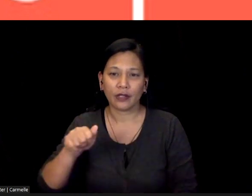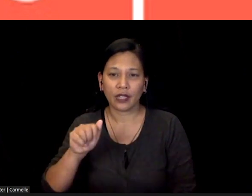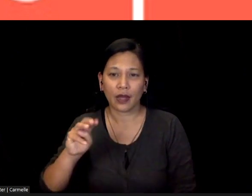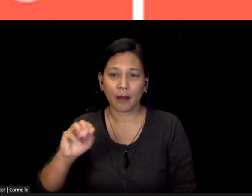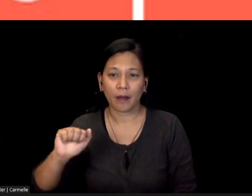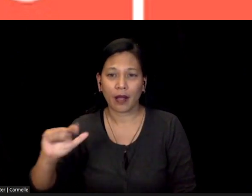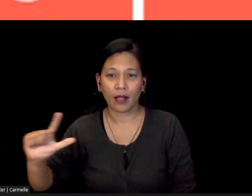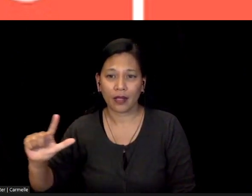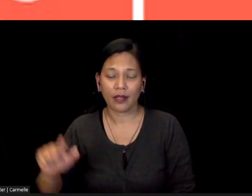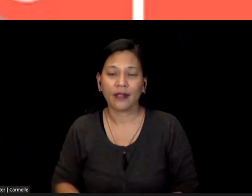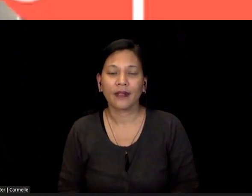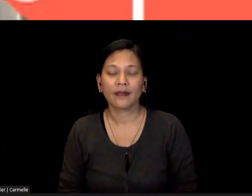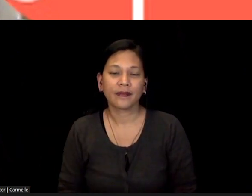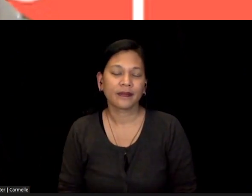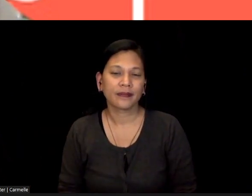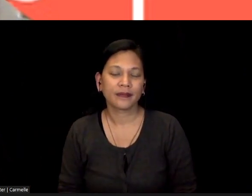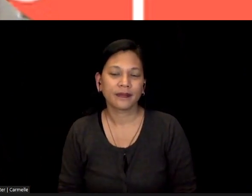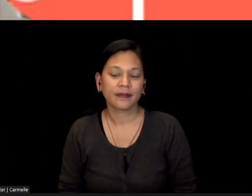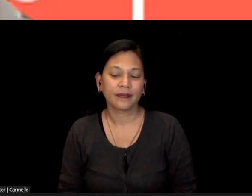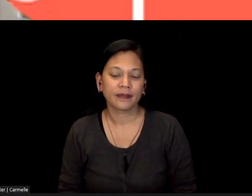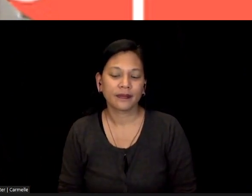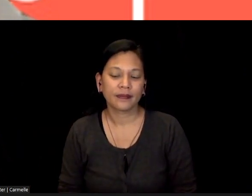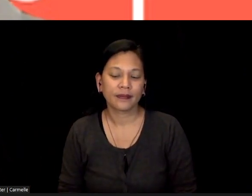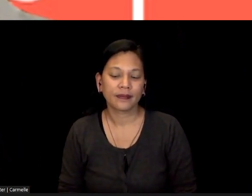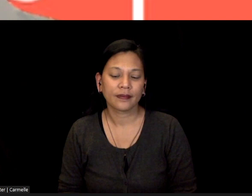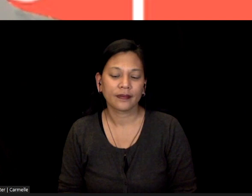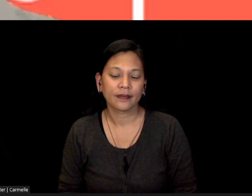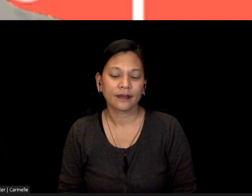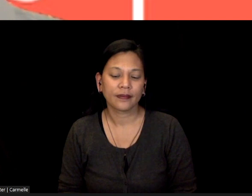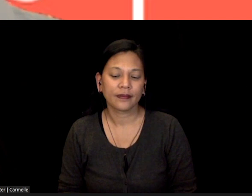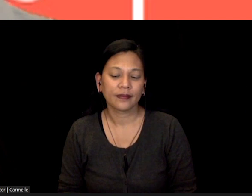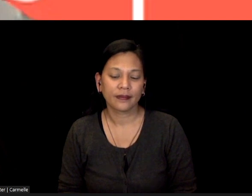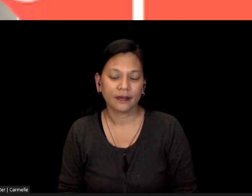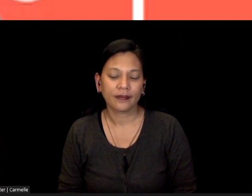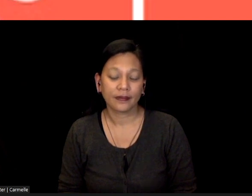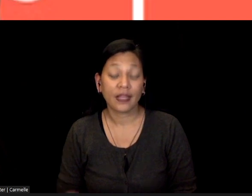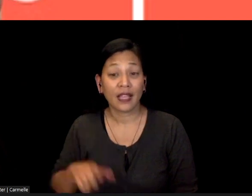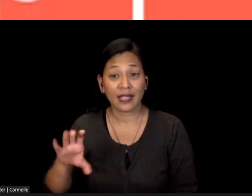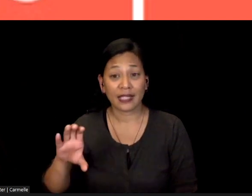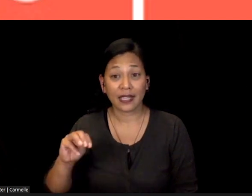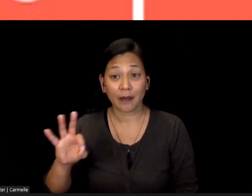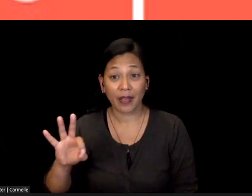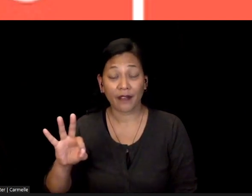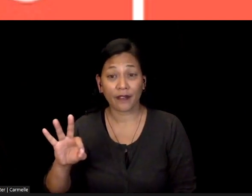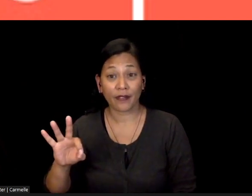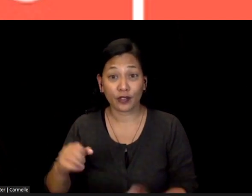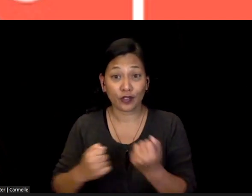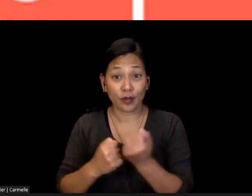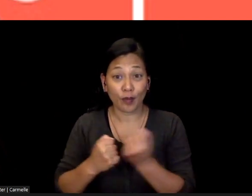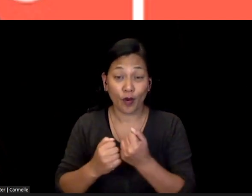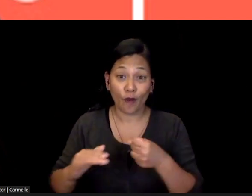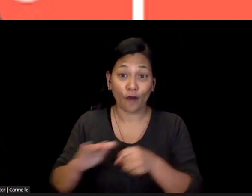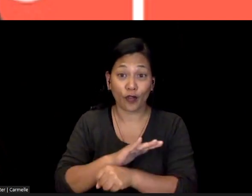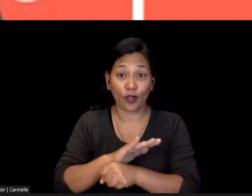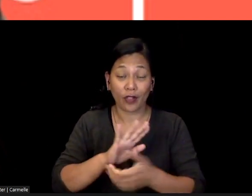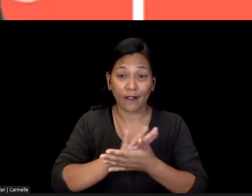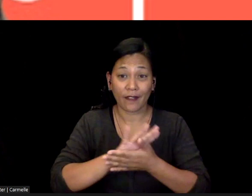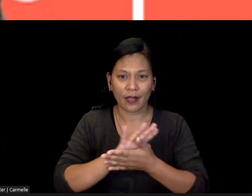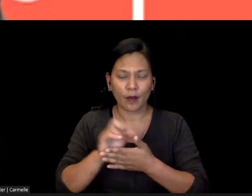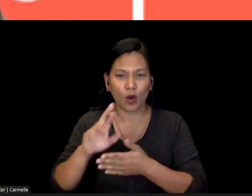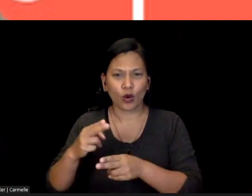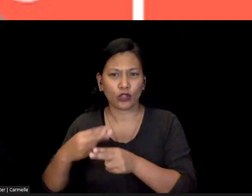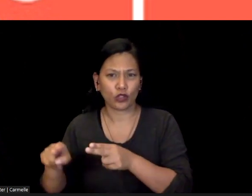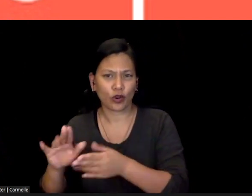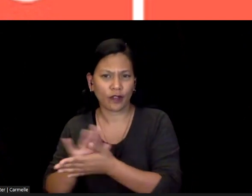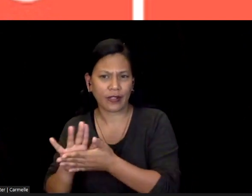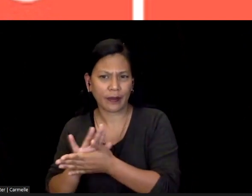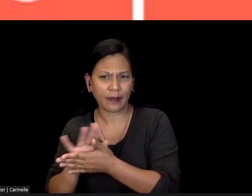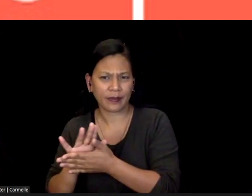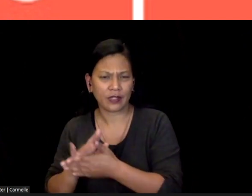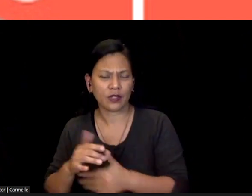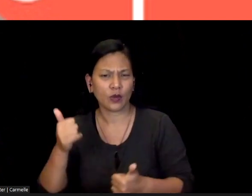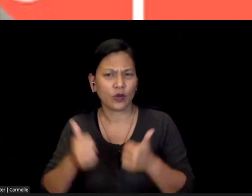So their question is, does the CMF fund feature films or just shorts, but I guess, that was pretty, that was also in the presentation, but maybe,